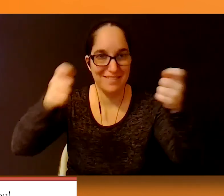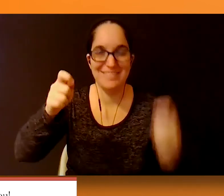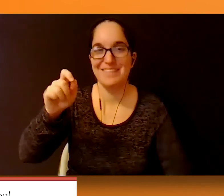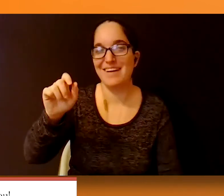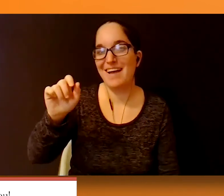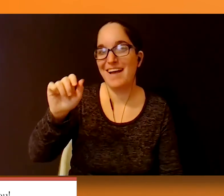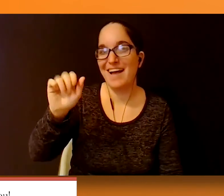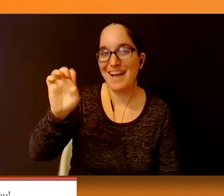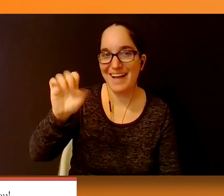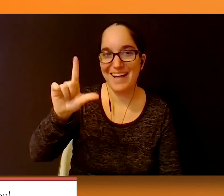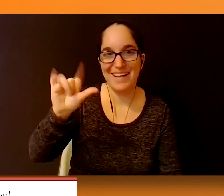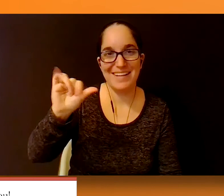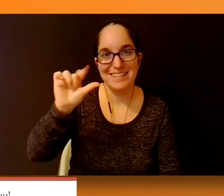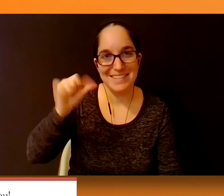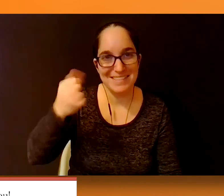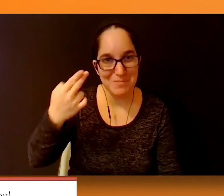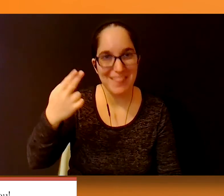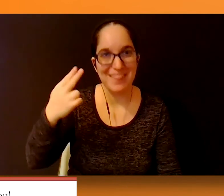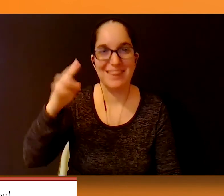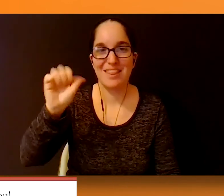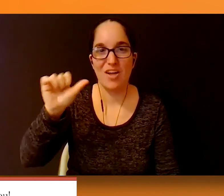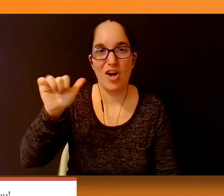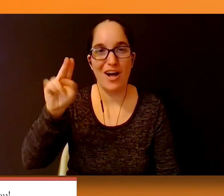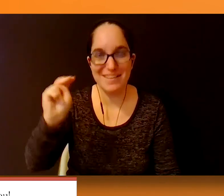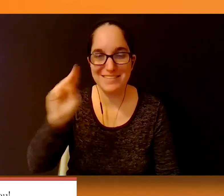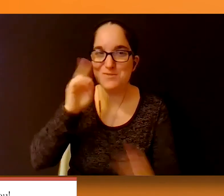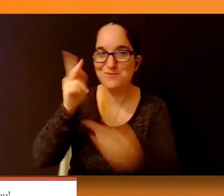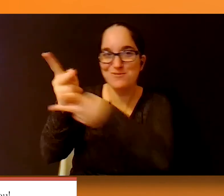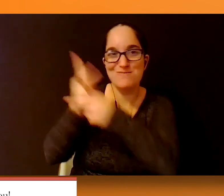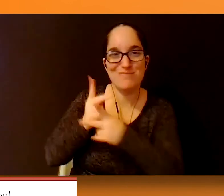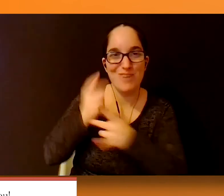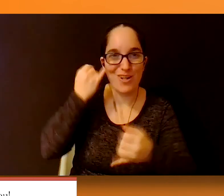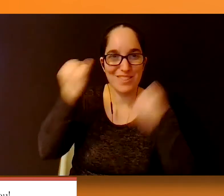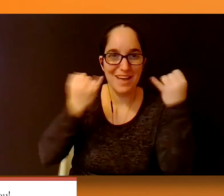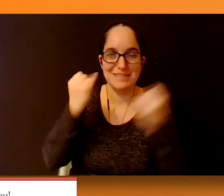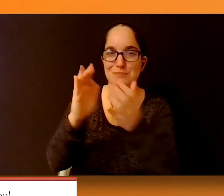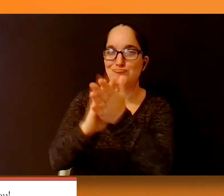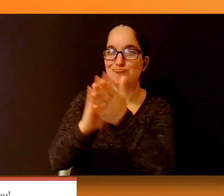Elizabeth and Austin are giving kudos to Sarah. They're gonna borrow Sarah's idea.